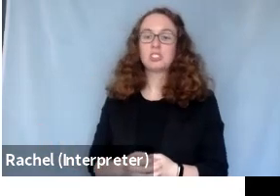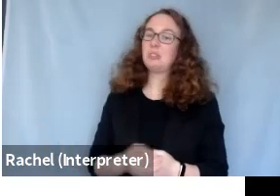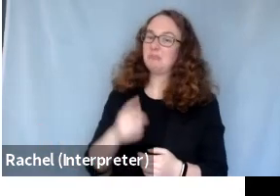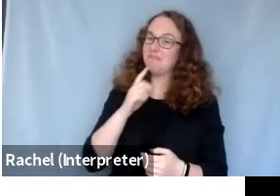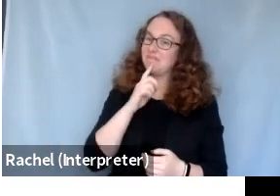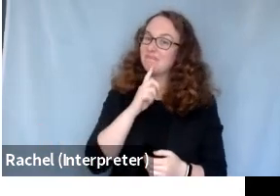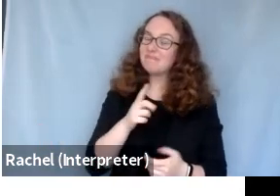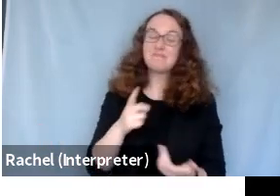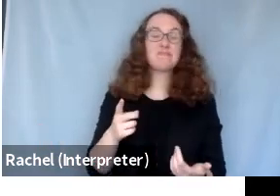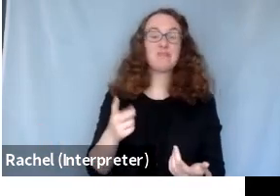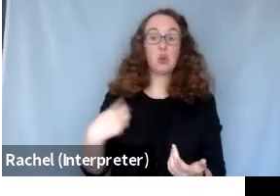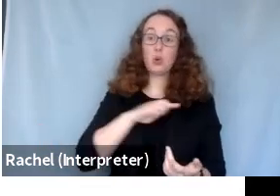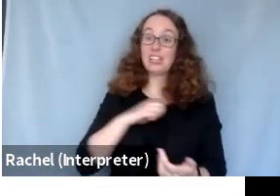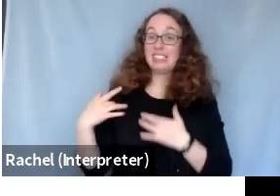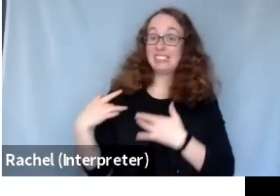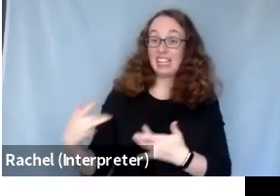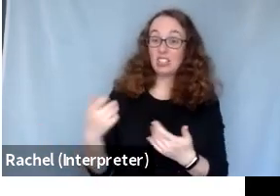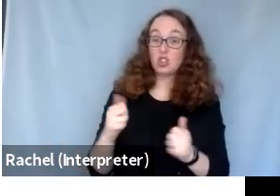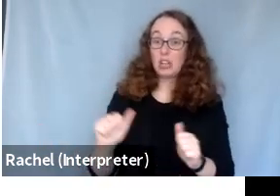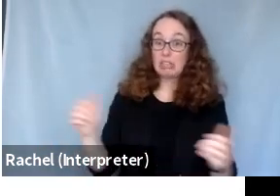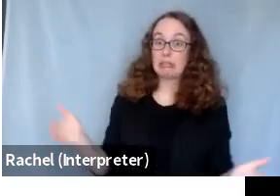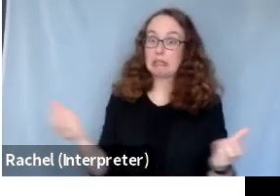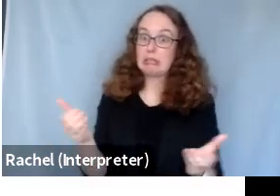everybody's under the understanding of kind of what we're